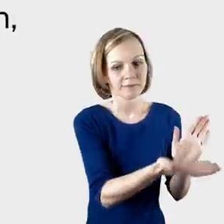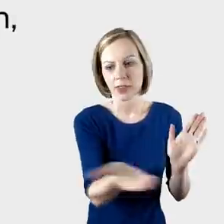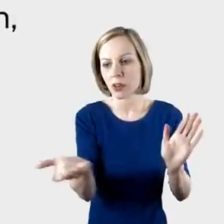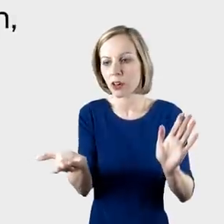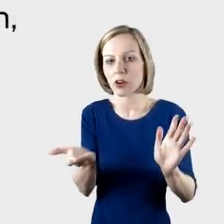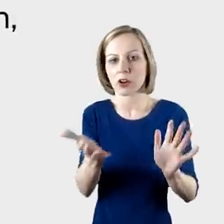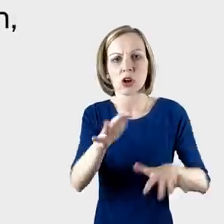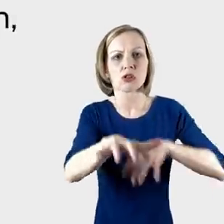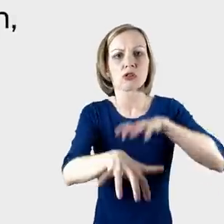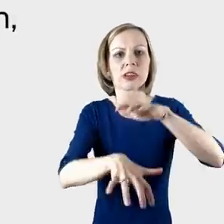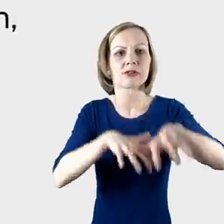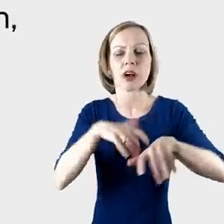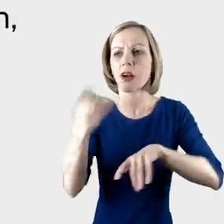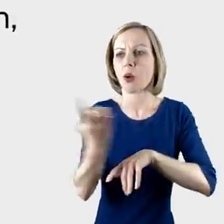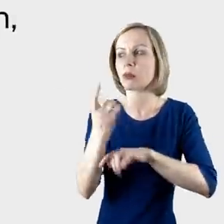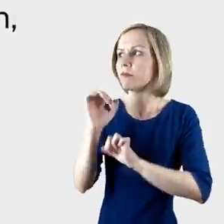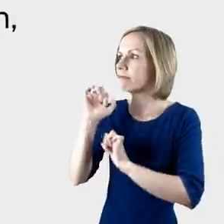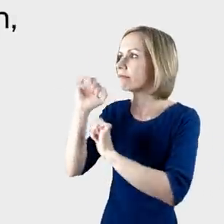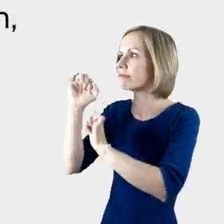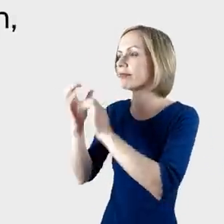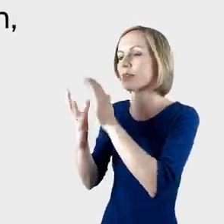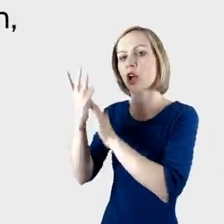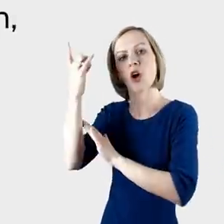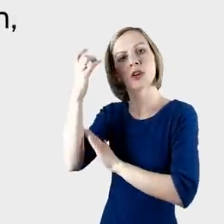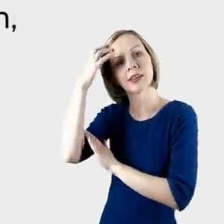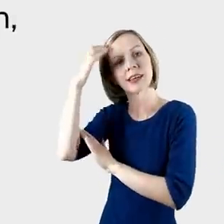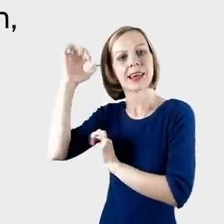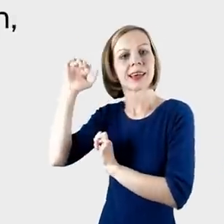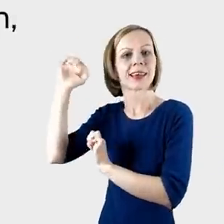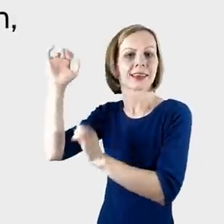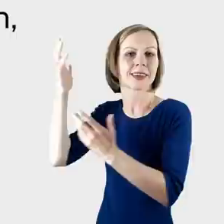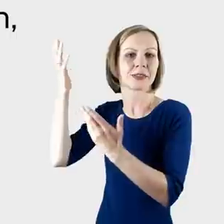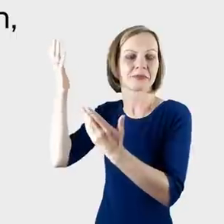All creatures of our God and King